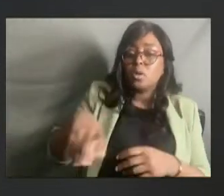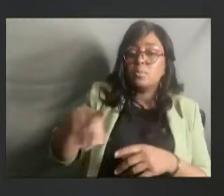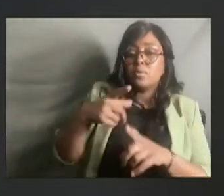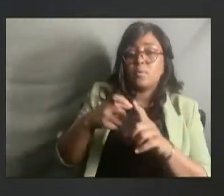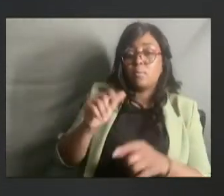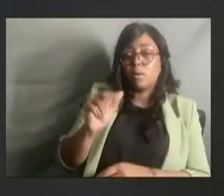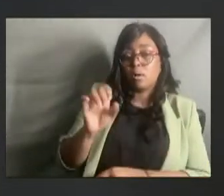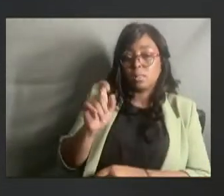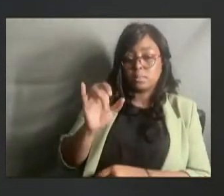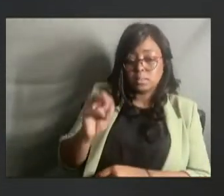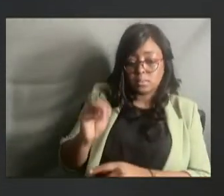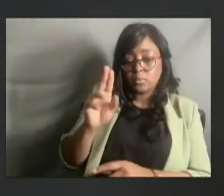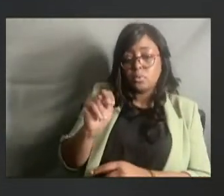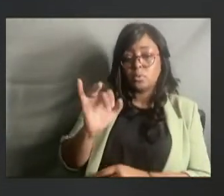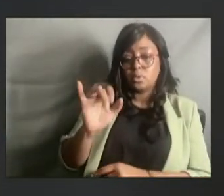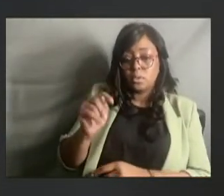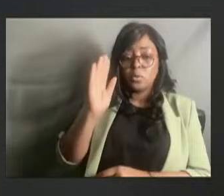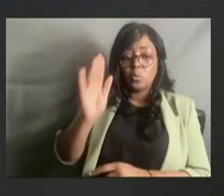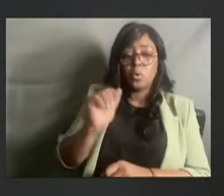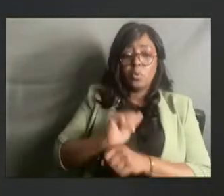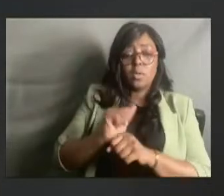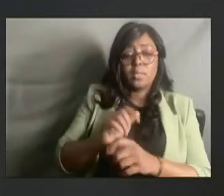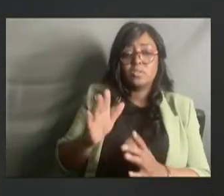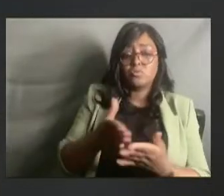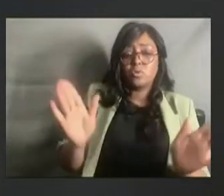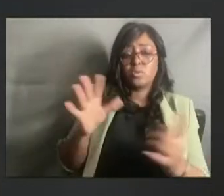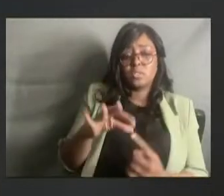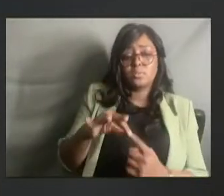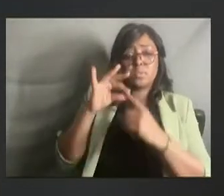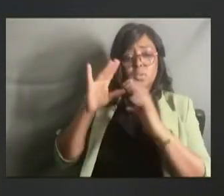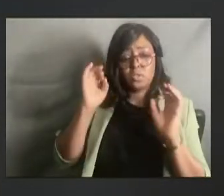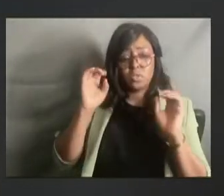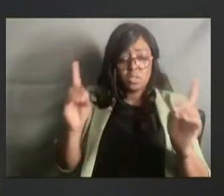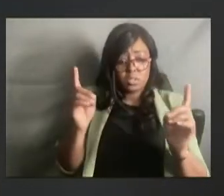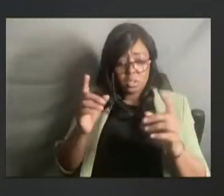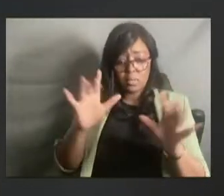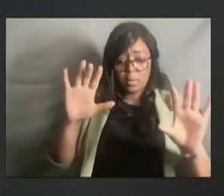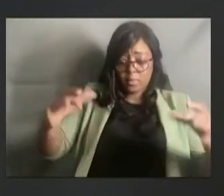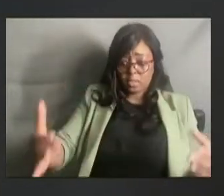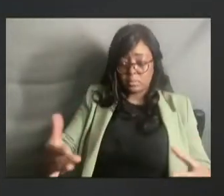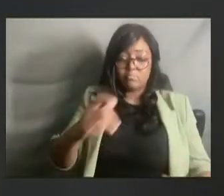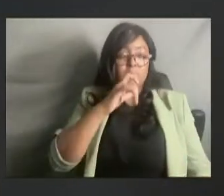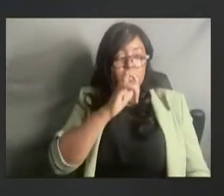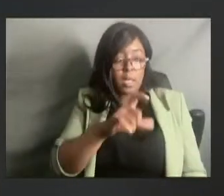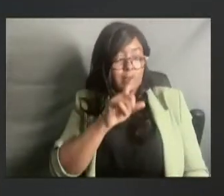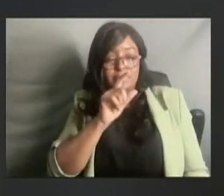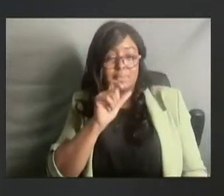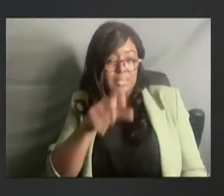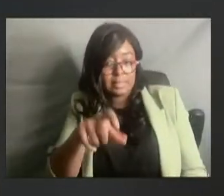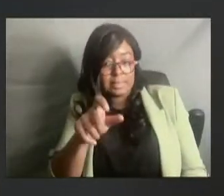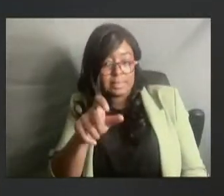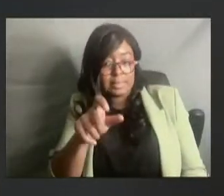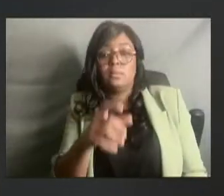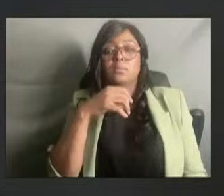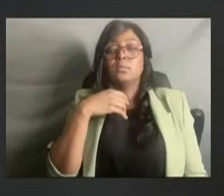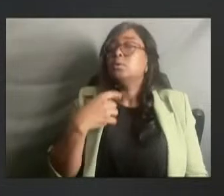positions transferred out of autism unit will be working in general special education